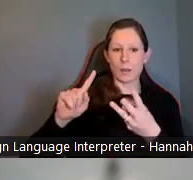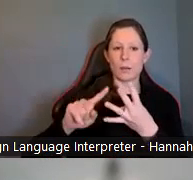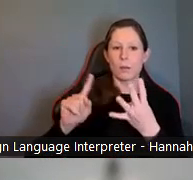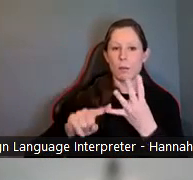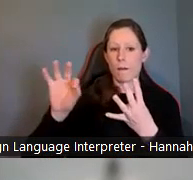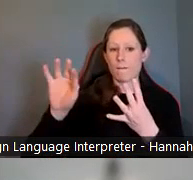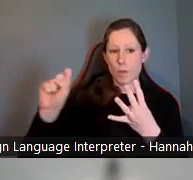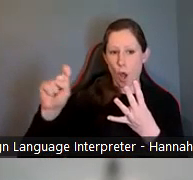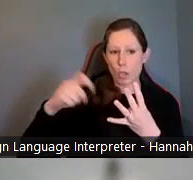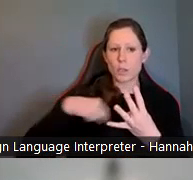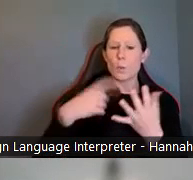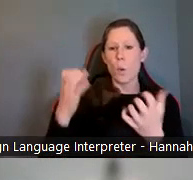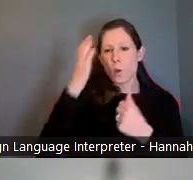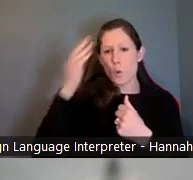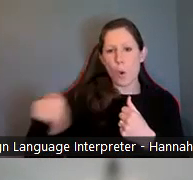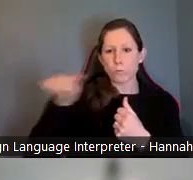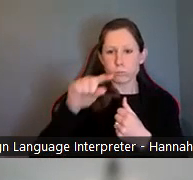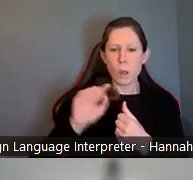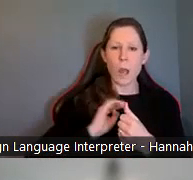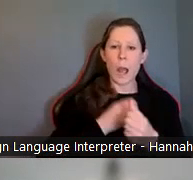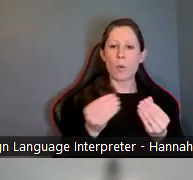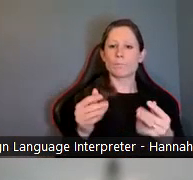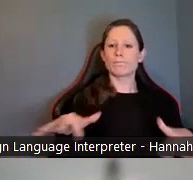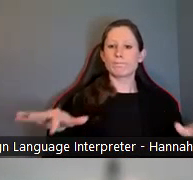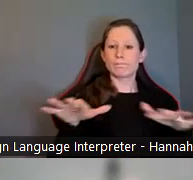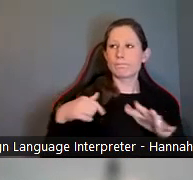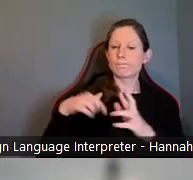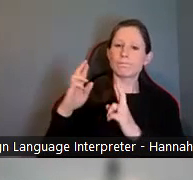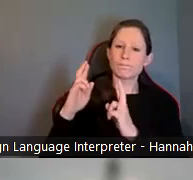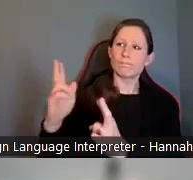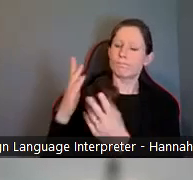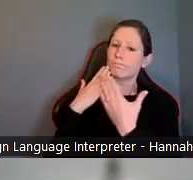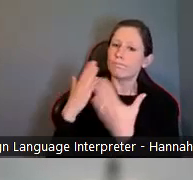feet is a way of honoring and expressing gratitude for the people on this land before us.